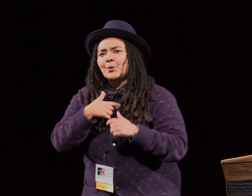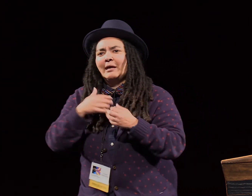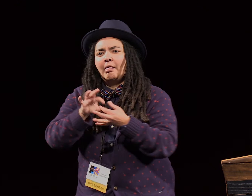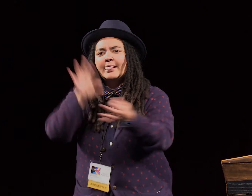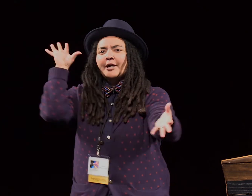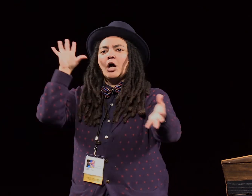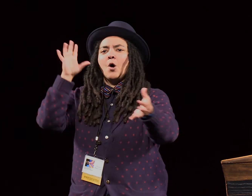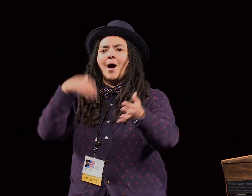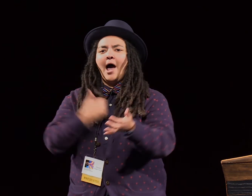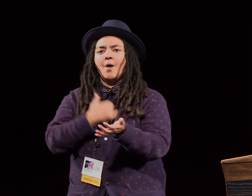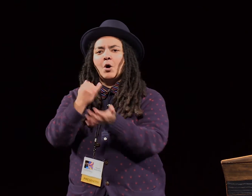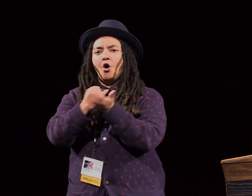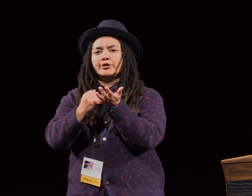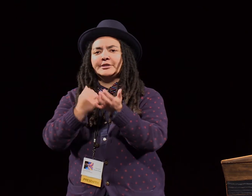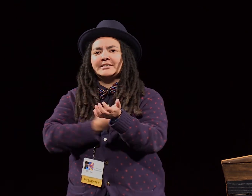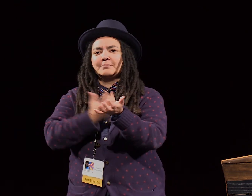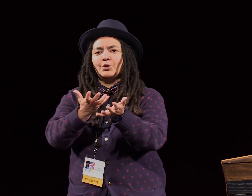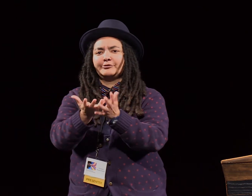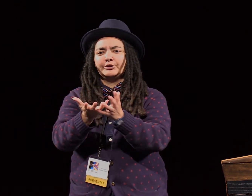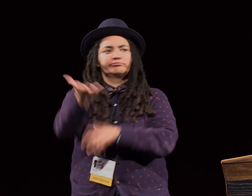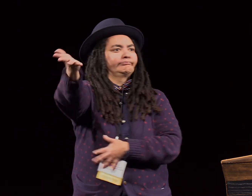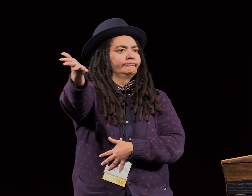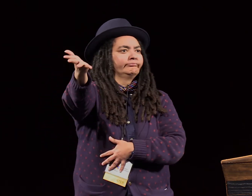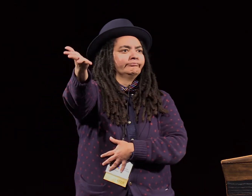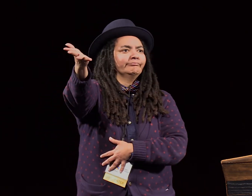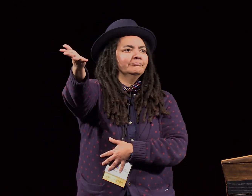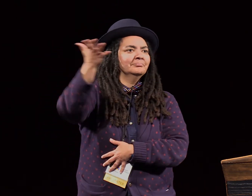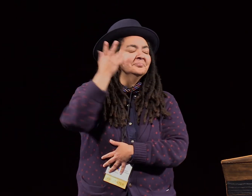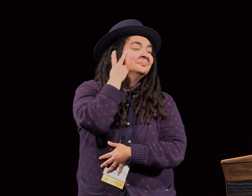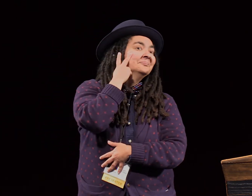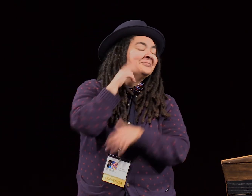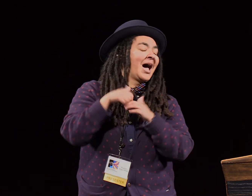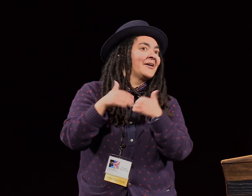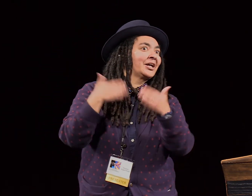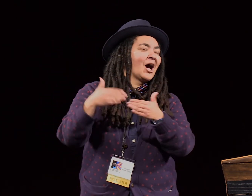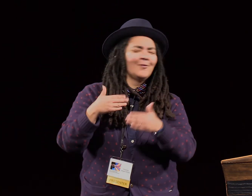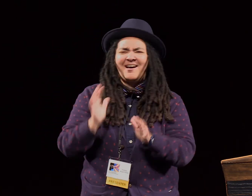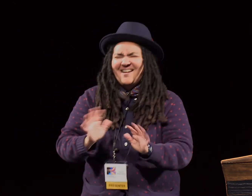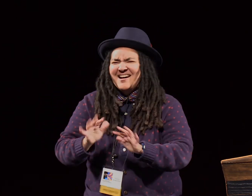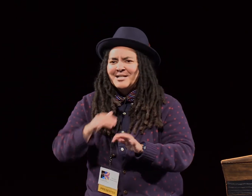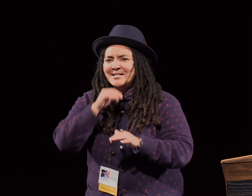We can't just fully put it up to people's interpretation and see how it goes.